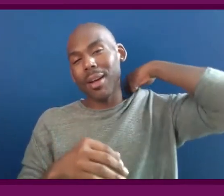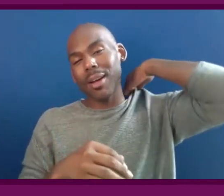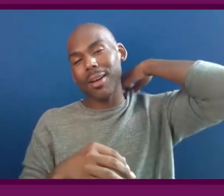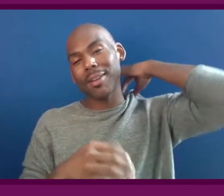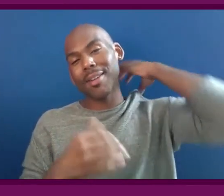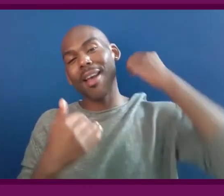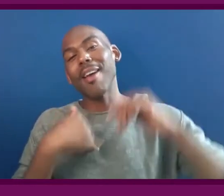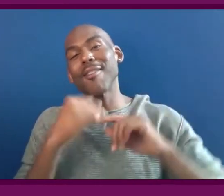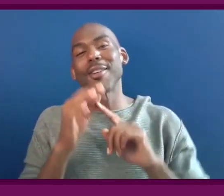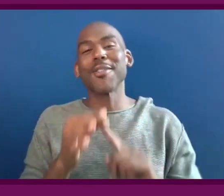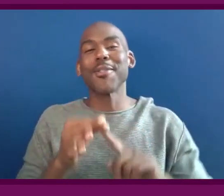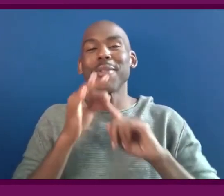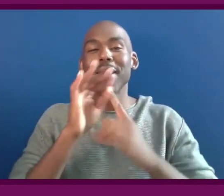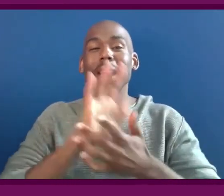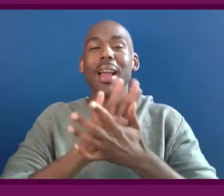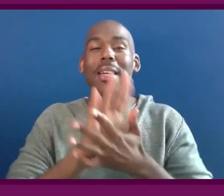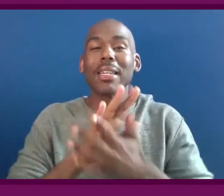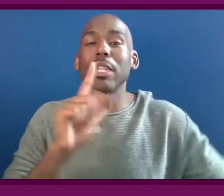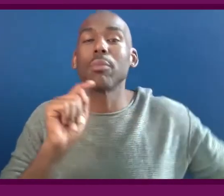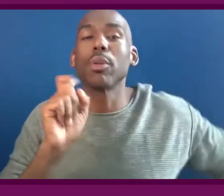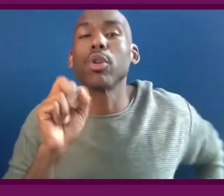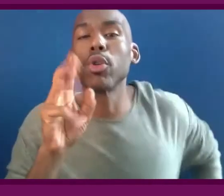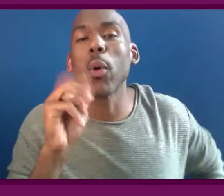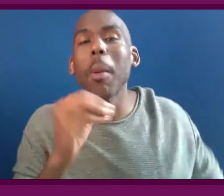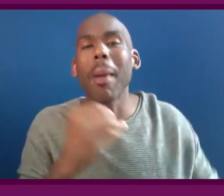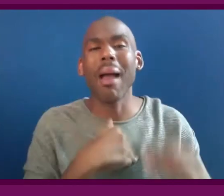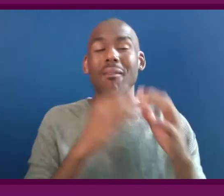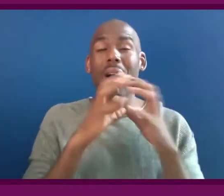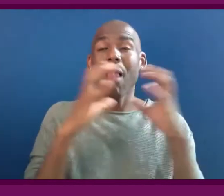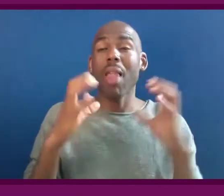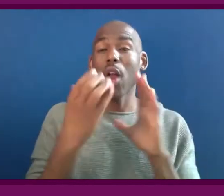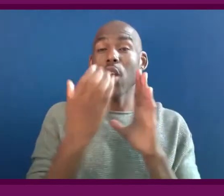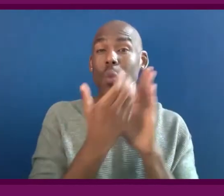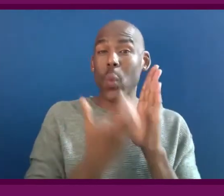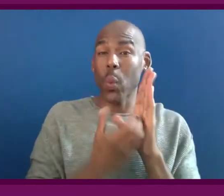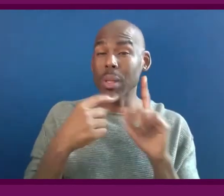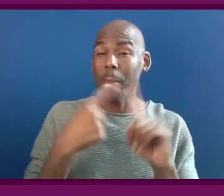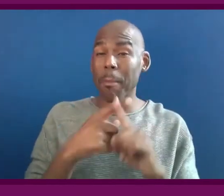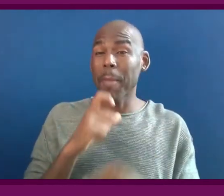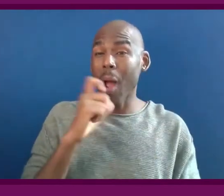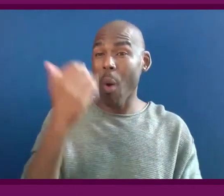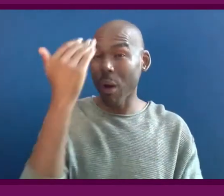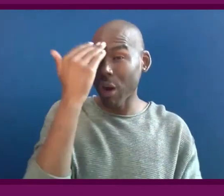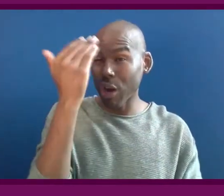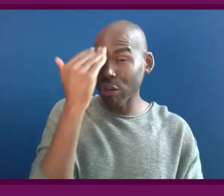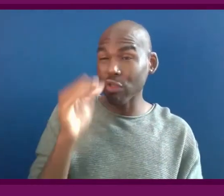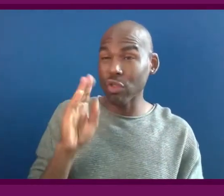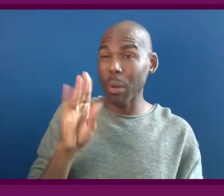There are a lot of conscious courses on unconscious bias and, or otherwise known as implicit bias.